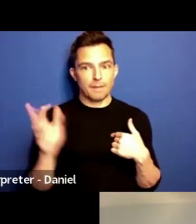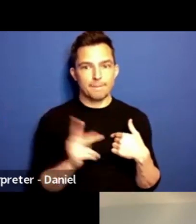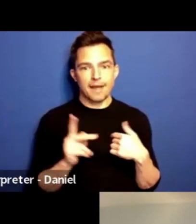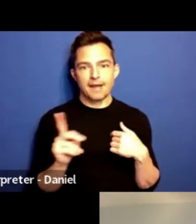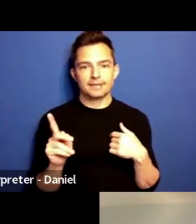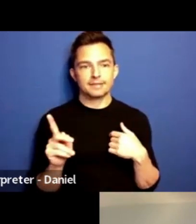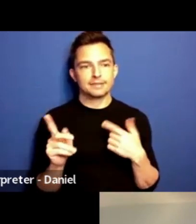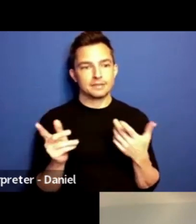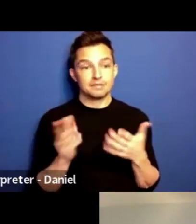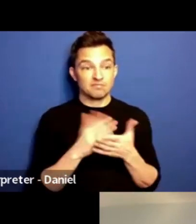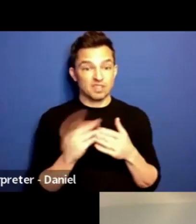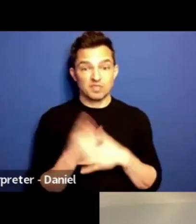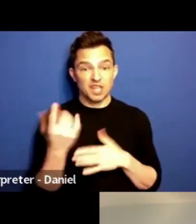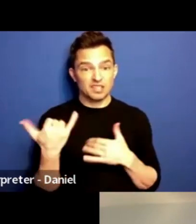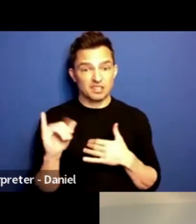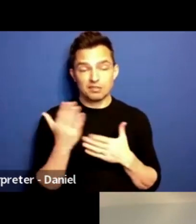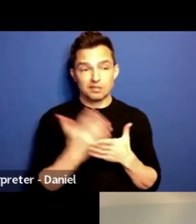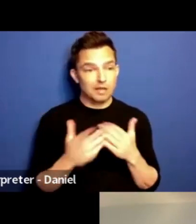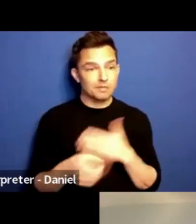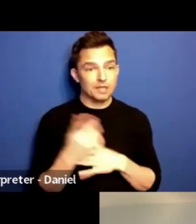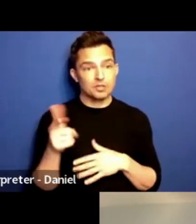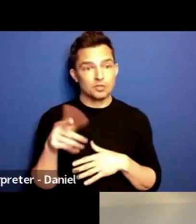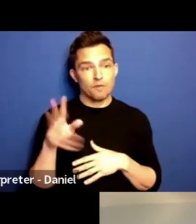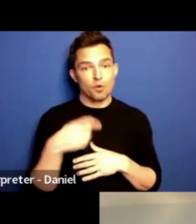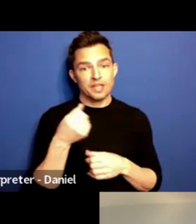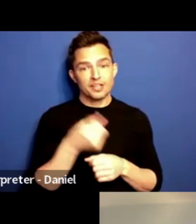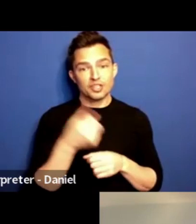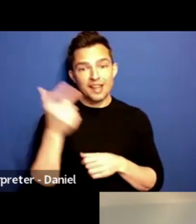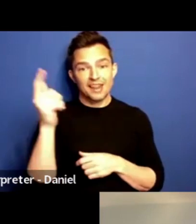you, there are days, there's still some days, 24 years later, where I still have those